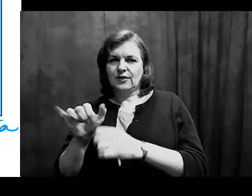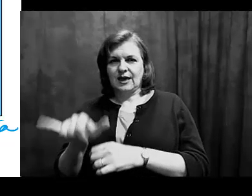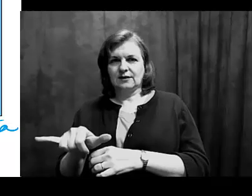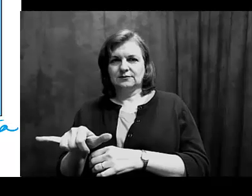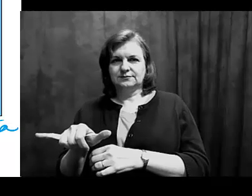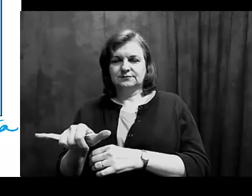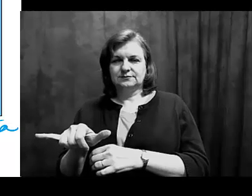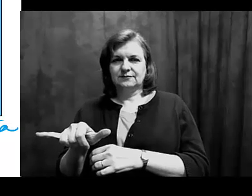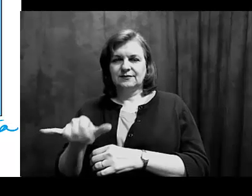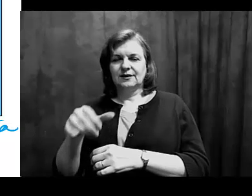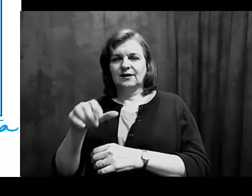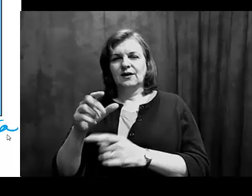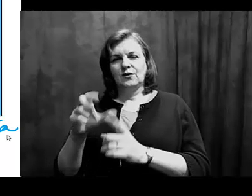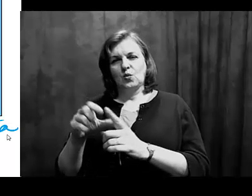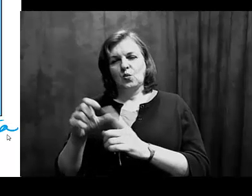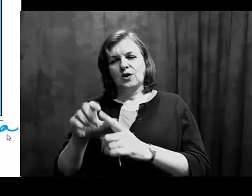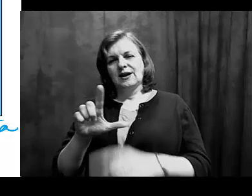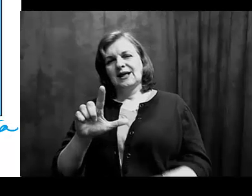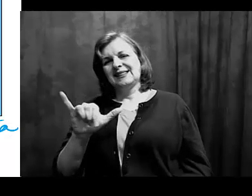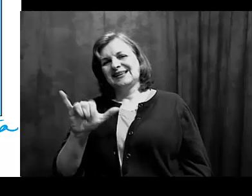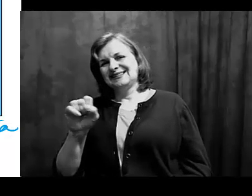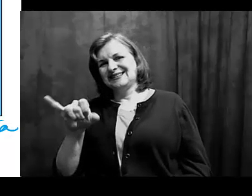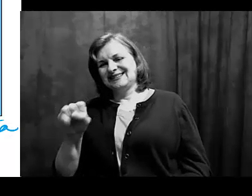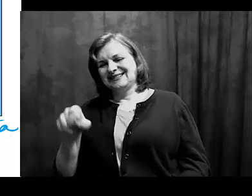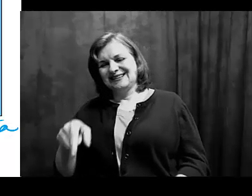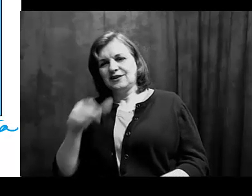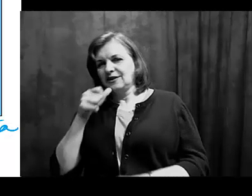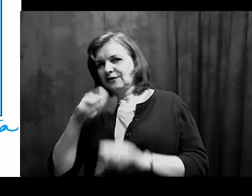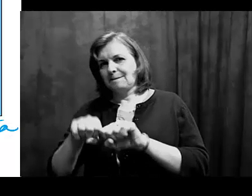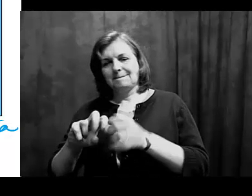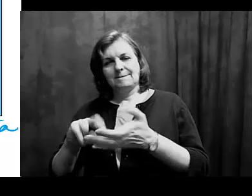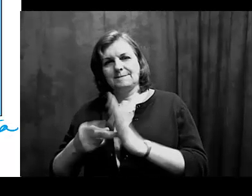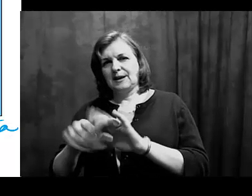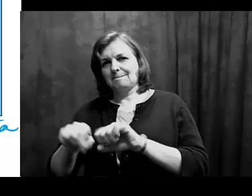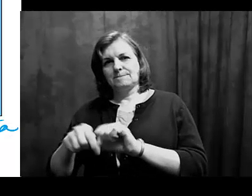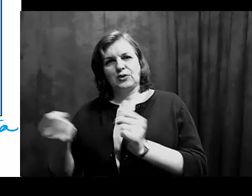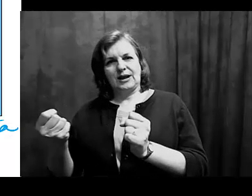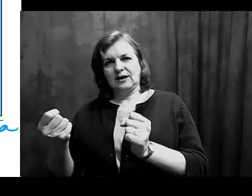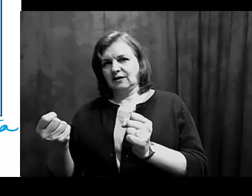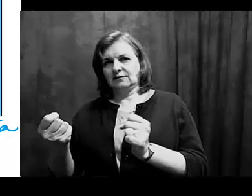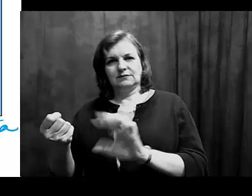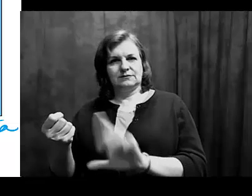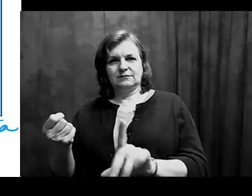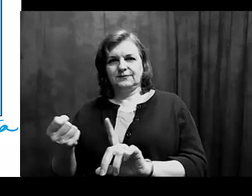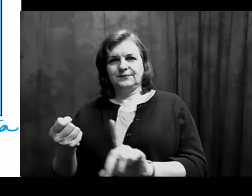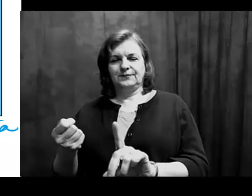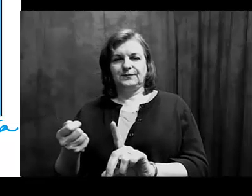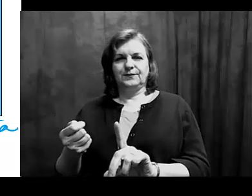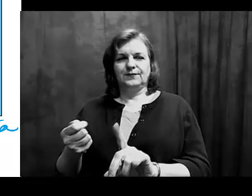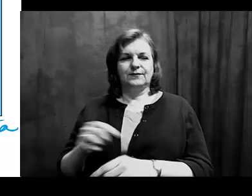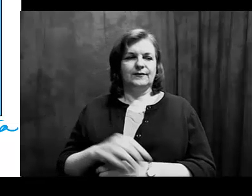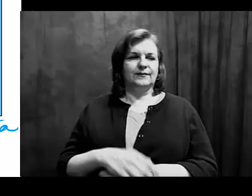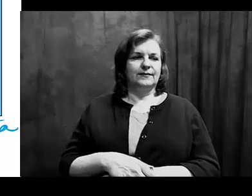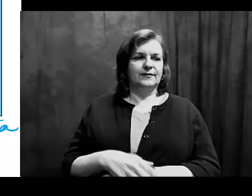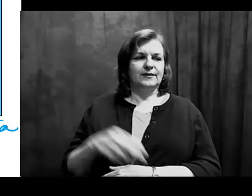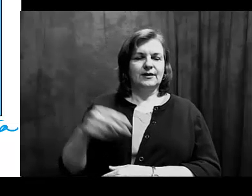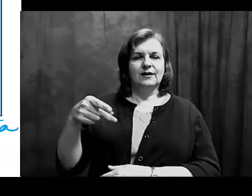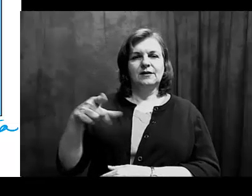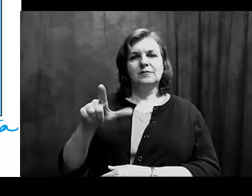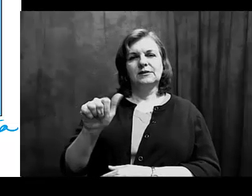which equals the shrinking of the cell membrane or the shriveling of the cell membrane please be very careful with this